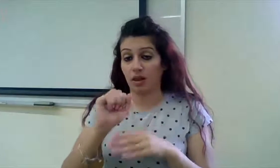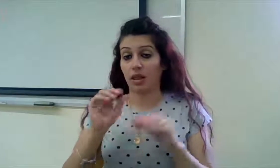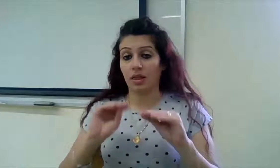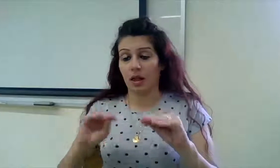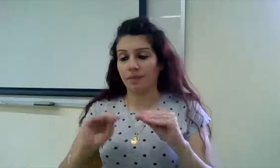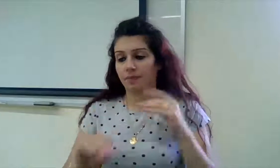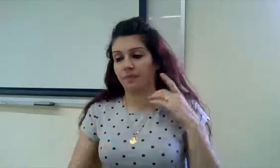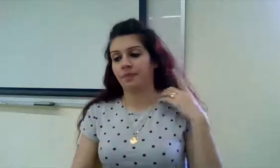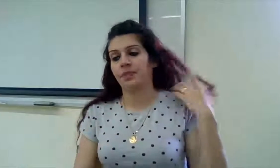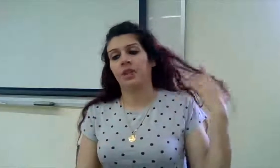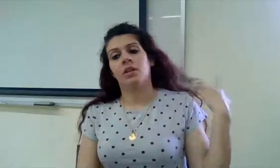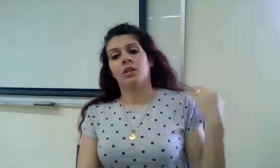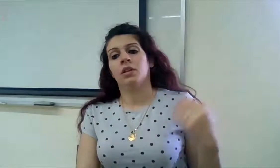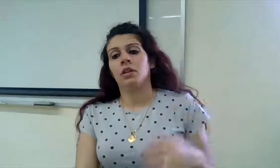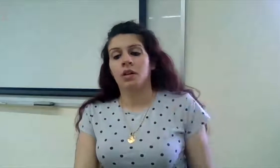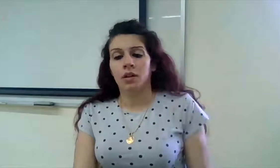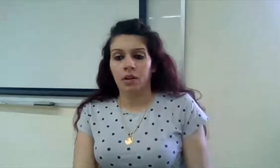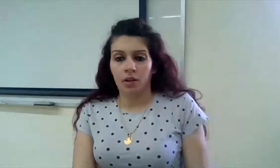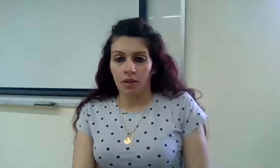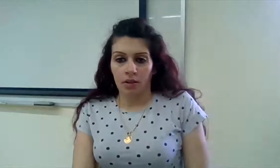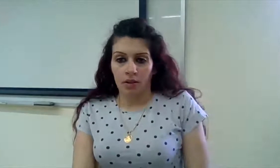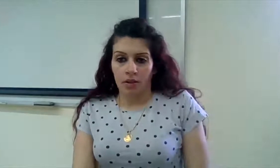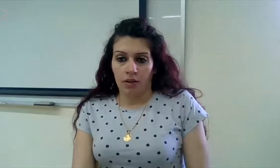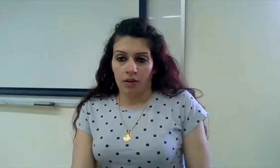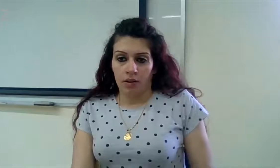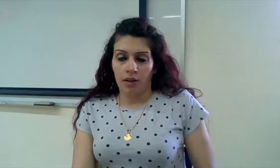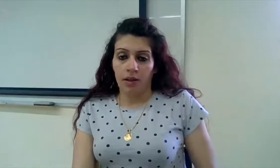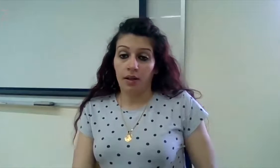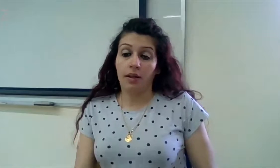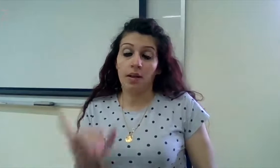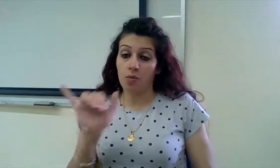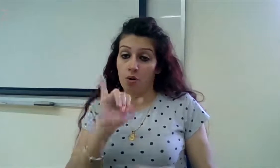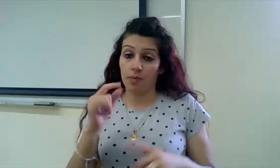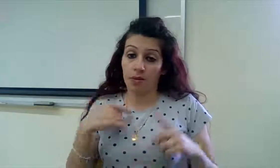there is a real lack of that and so what we aim to do is work with partners to be